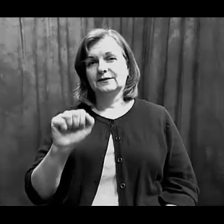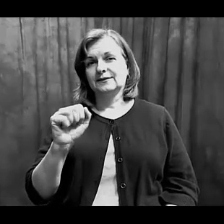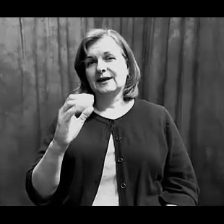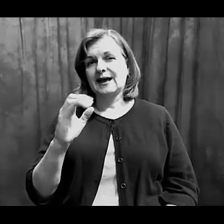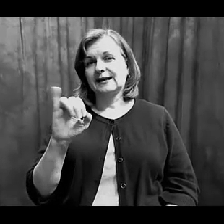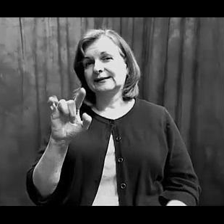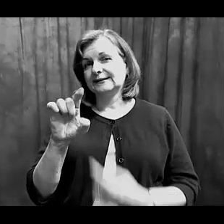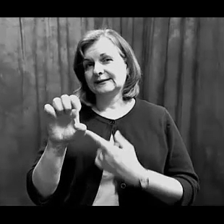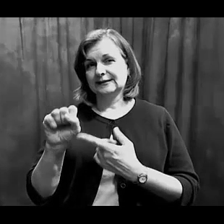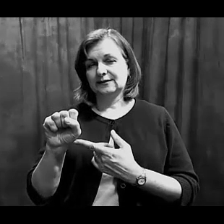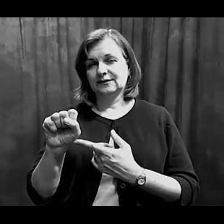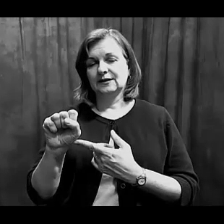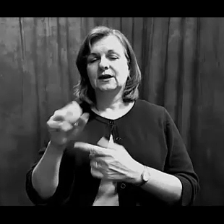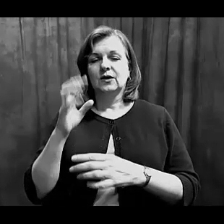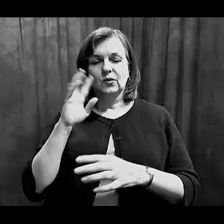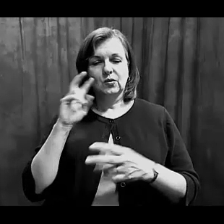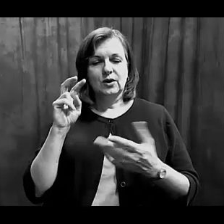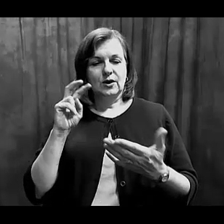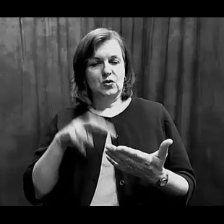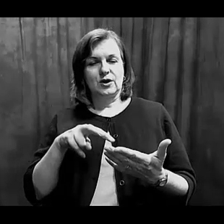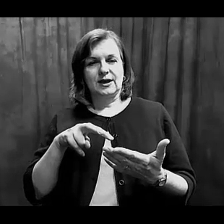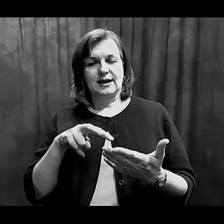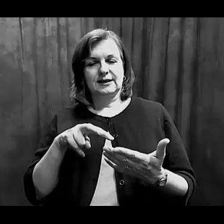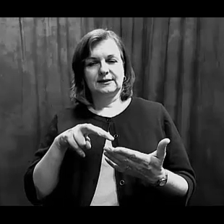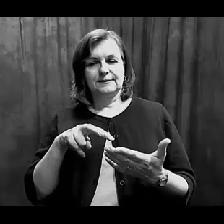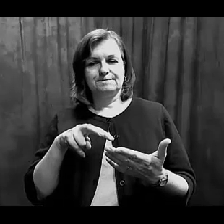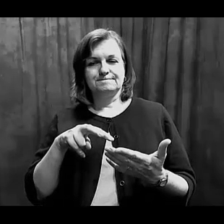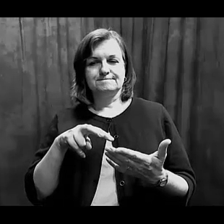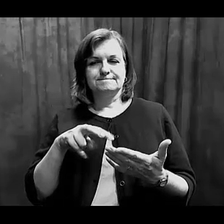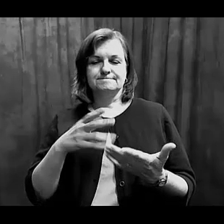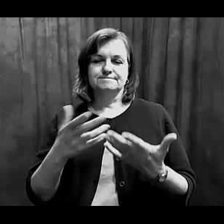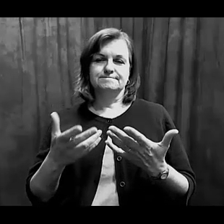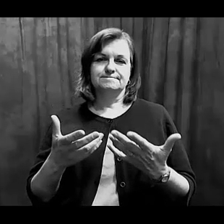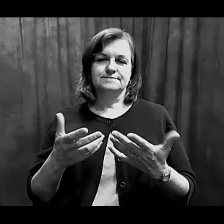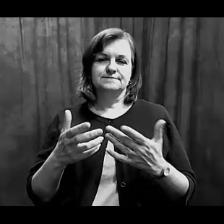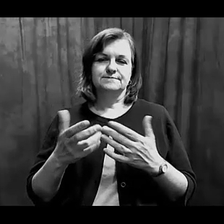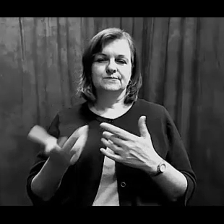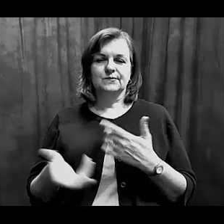so when we look at acids we're going to look at the